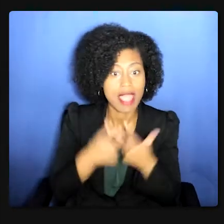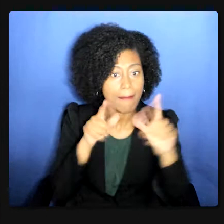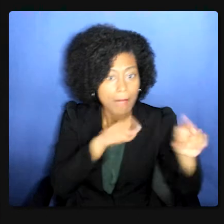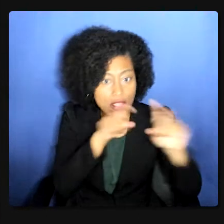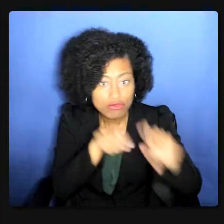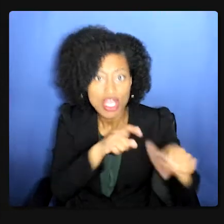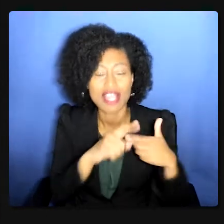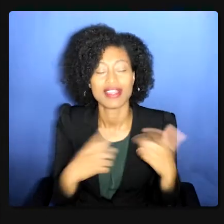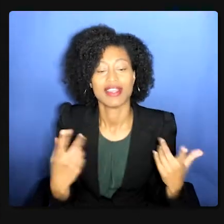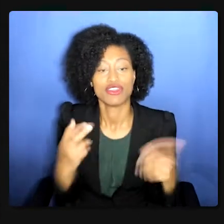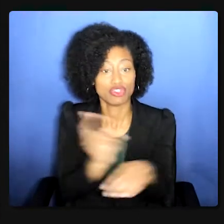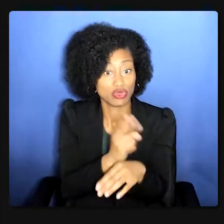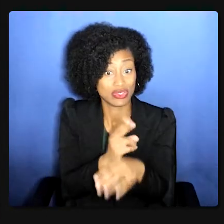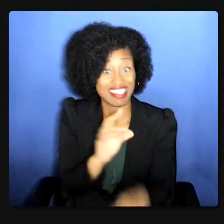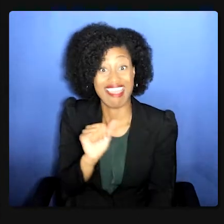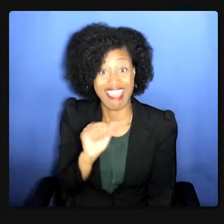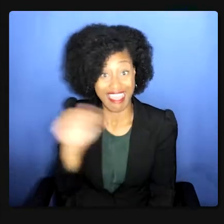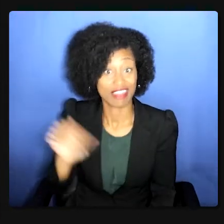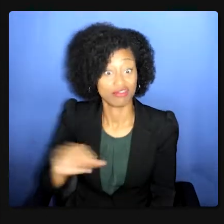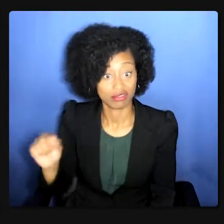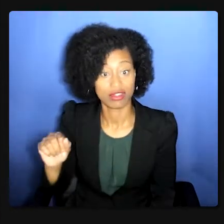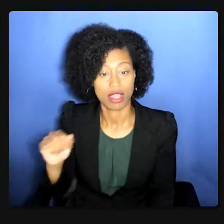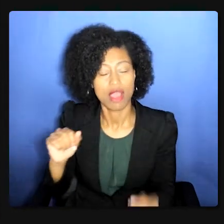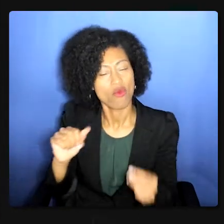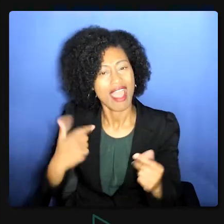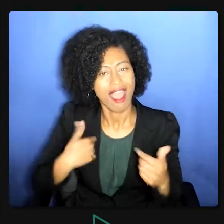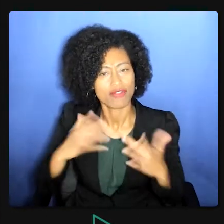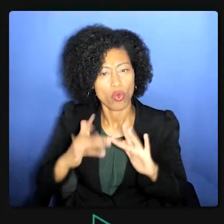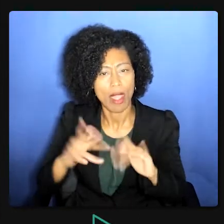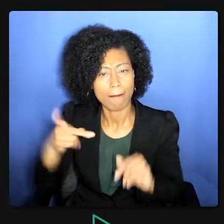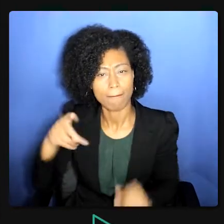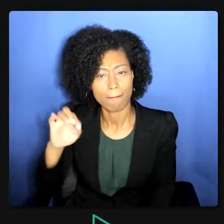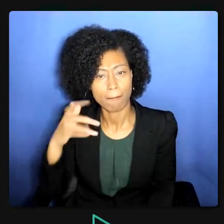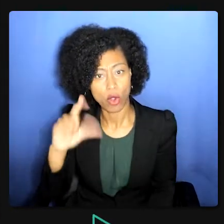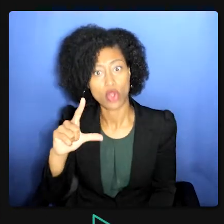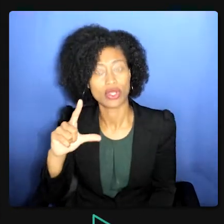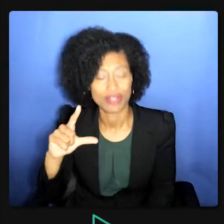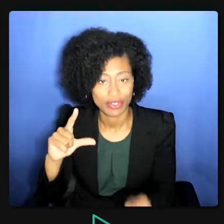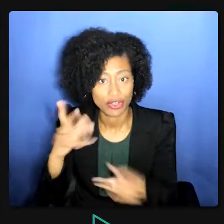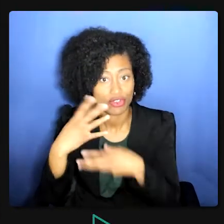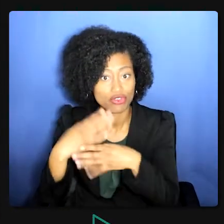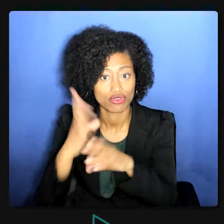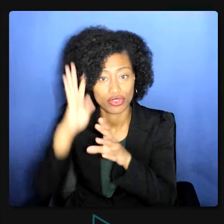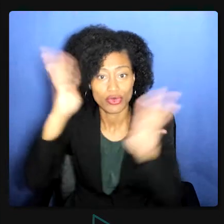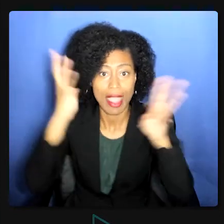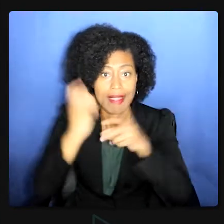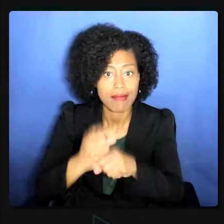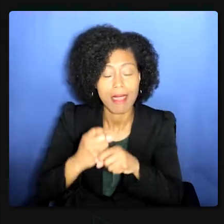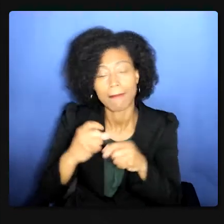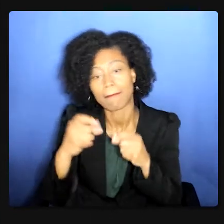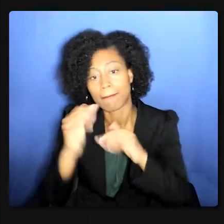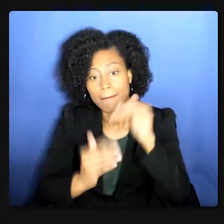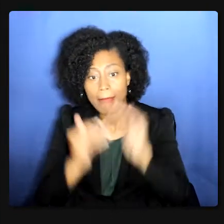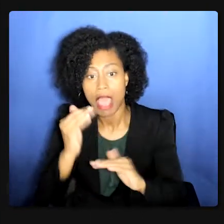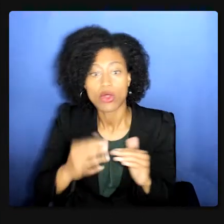It can scale efficiently using Azure. You can go to Web portal and basically create, build in all the regions we support.